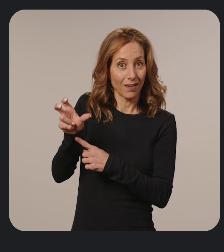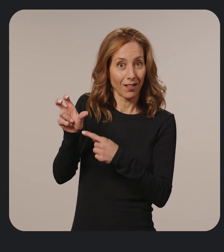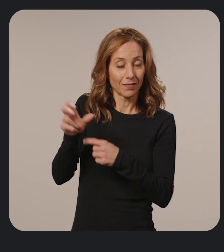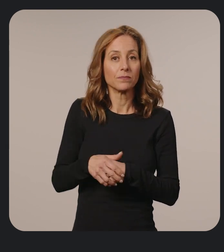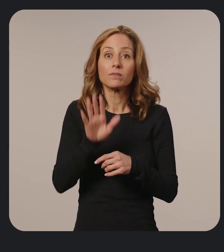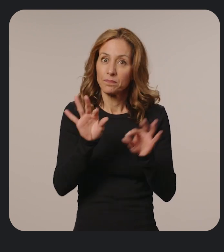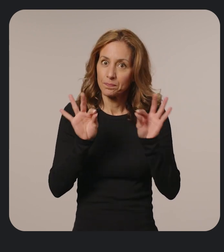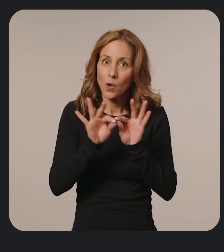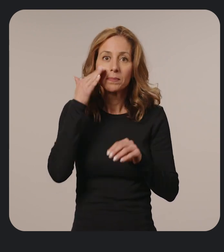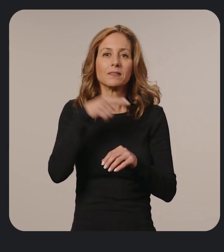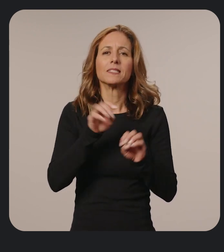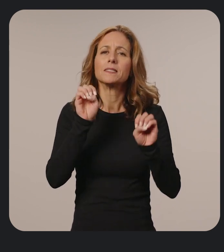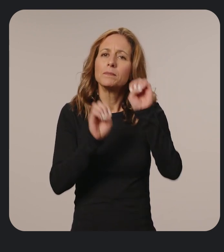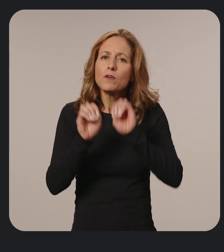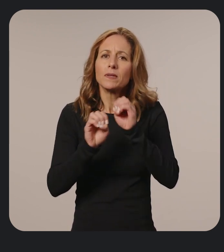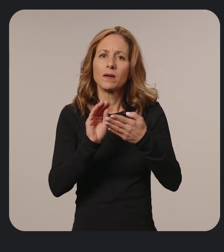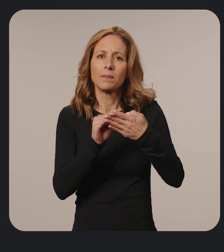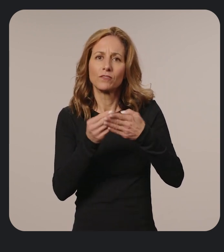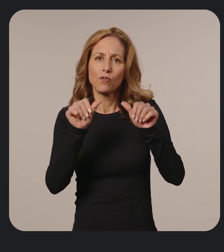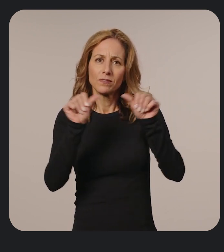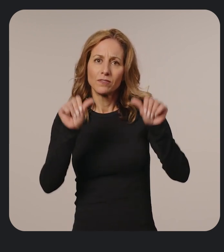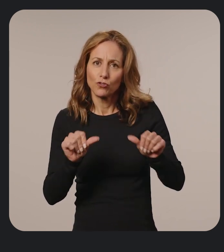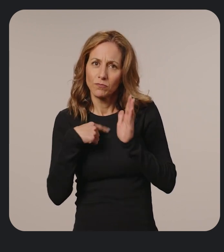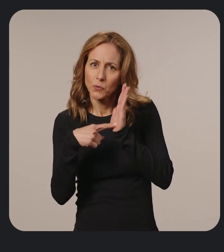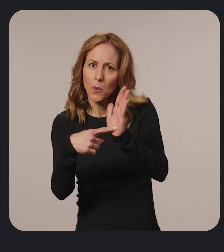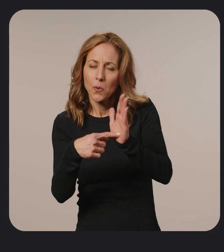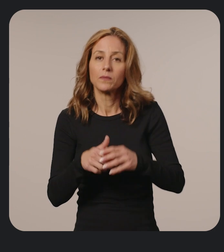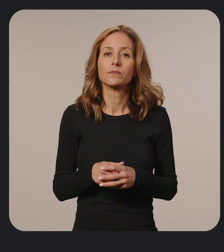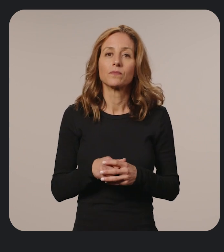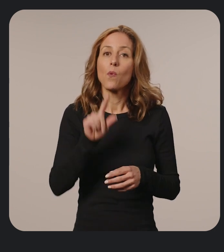And that's important because this is an experimental compilation architecture I'm showing you